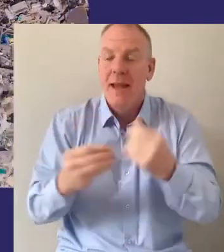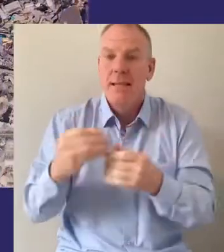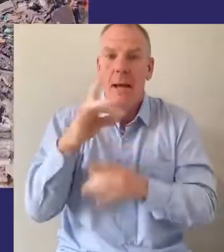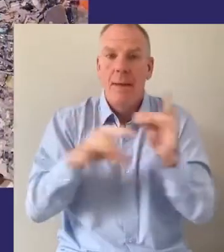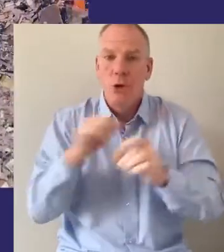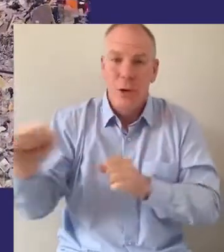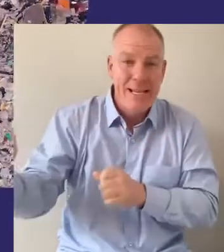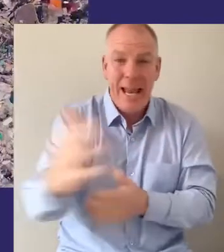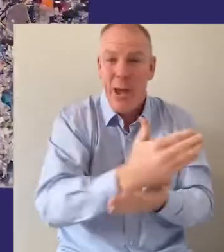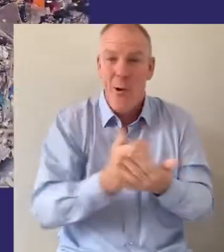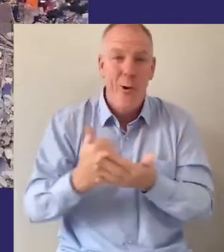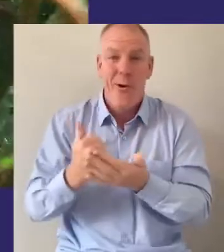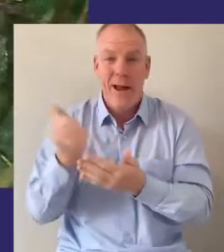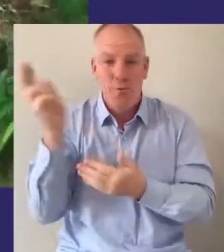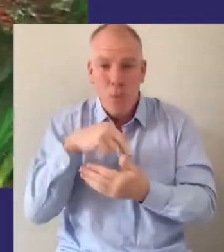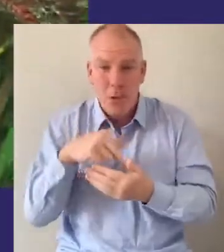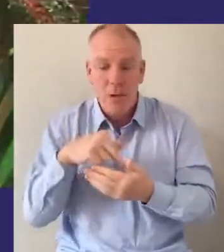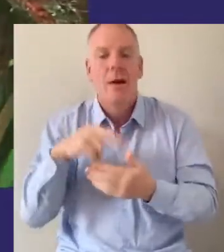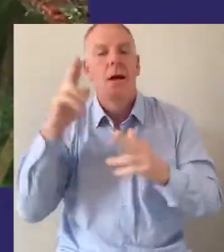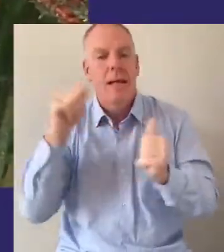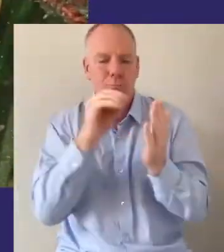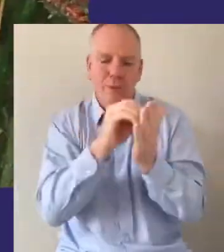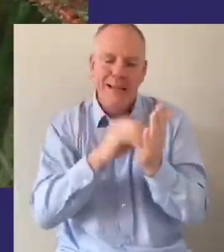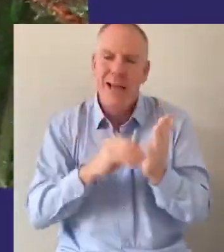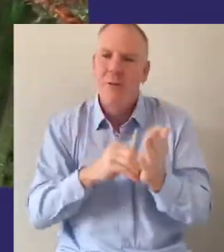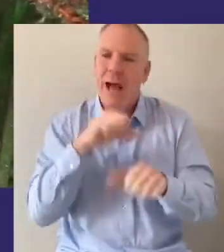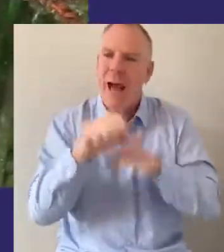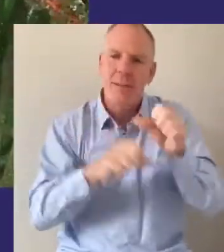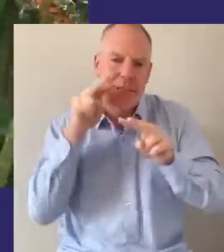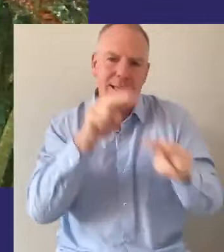shores clear of marine litter, they can also be recording marine wildlife as they go along.